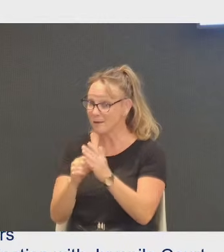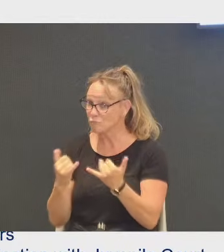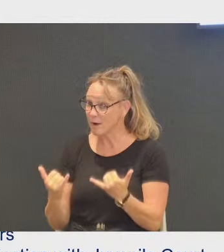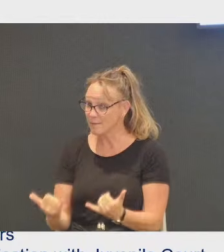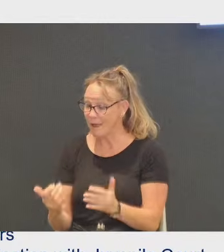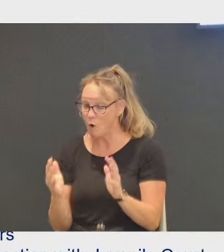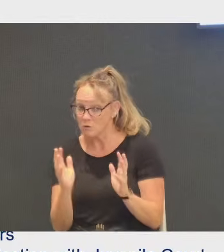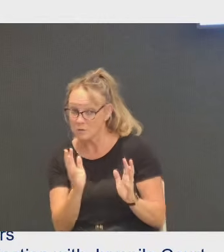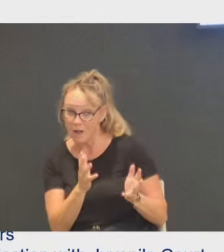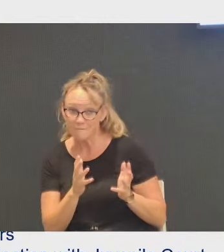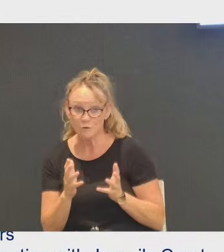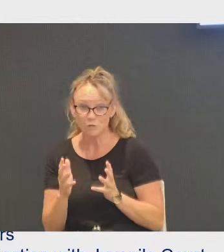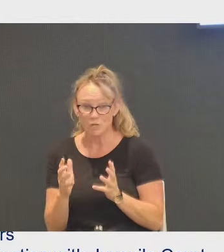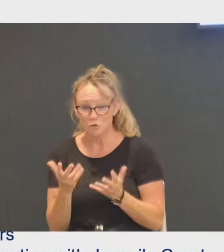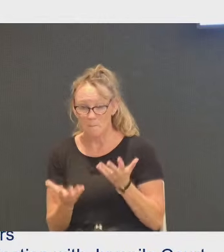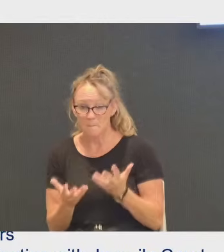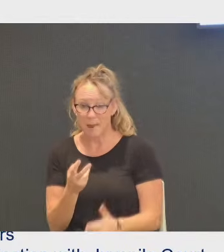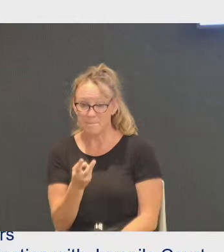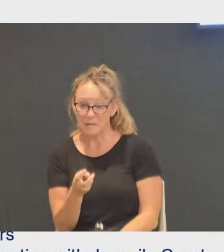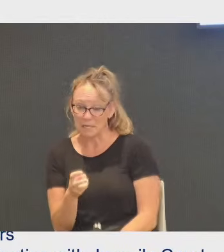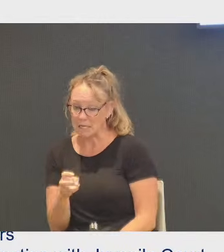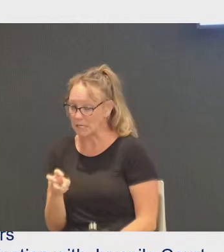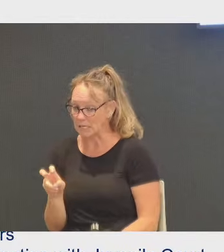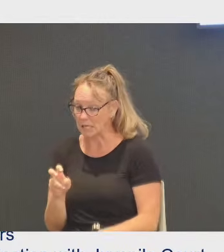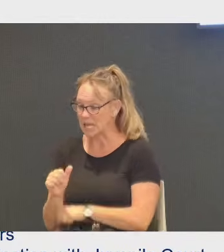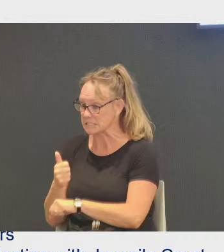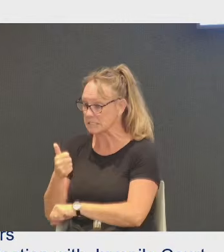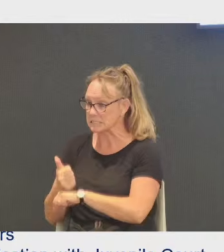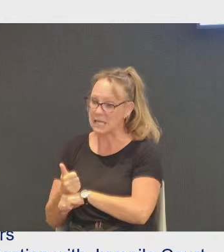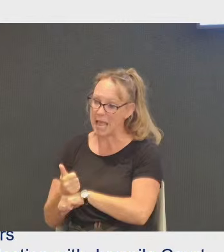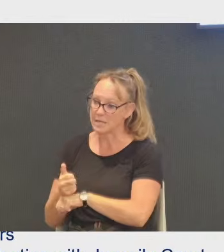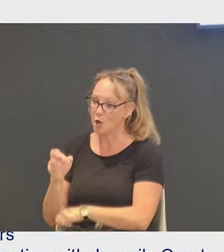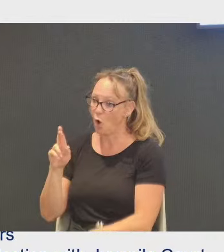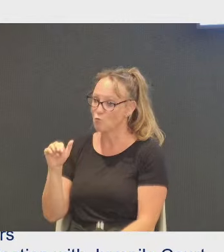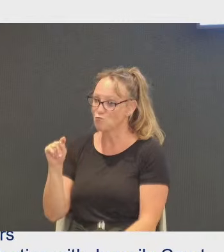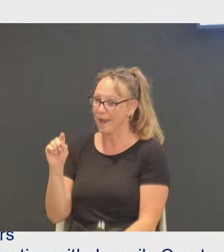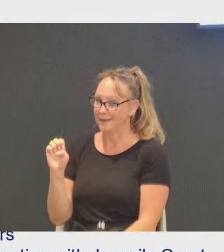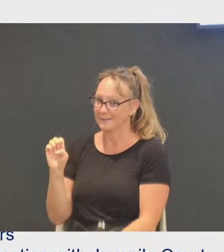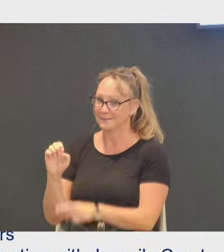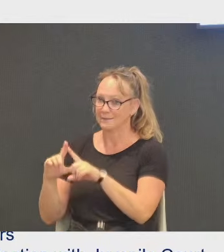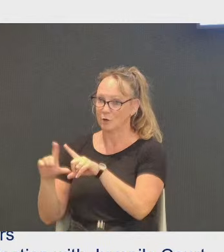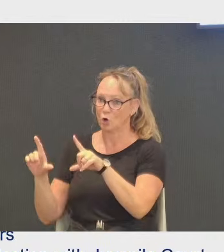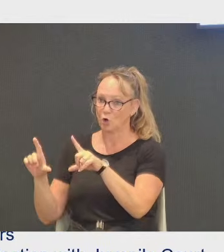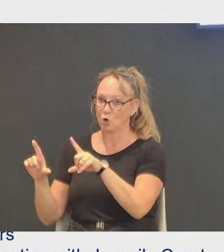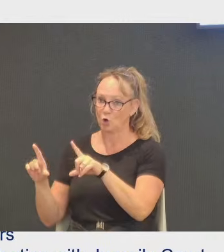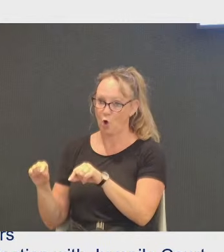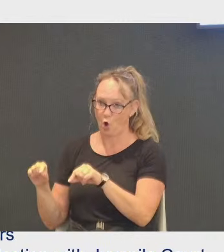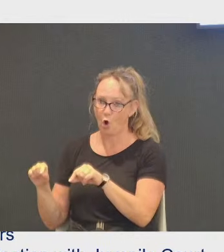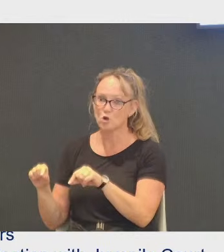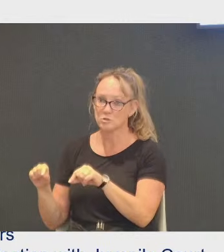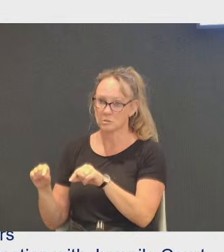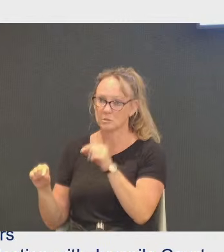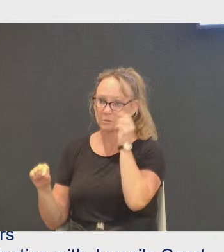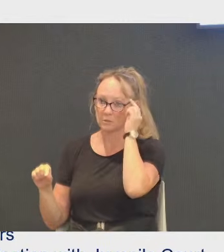moving toward a set rate card which would set fixed rates for for placement costs. We are